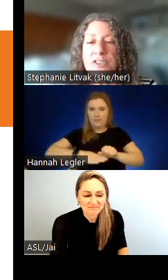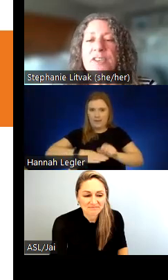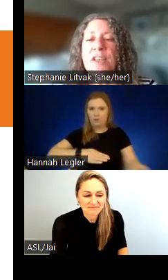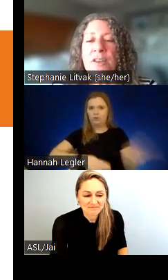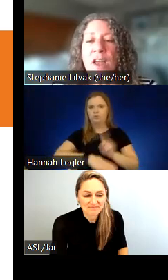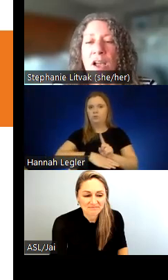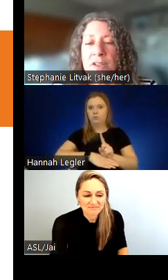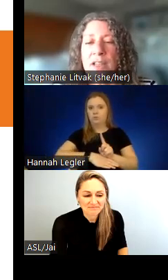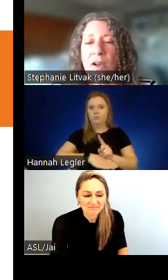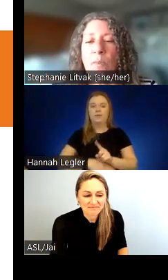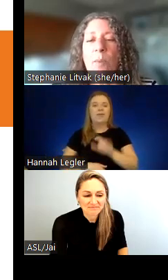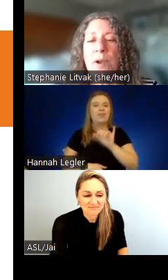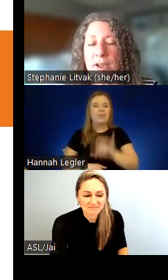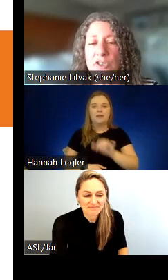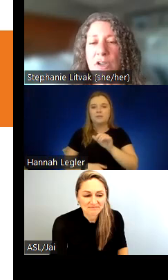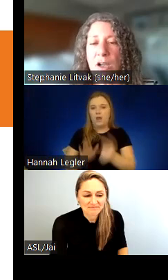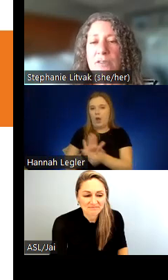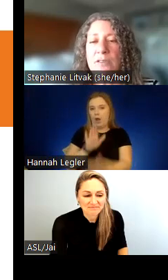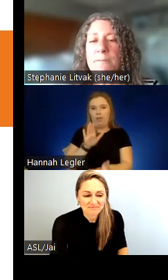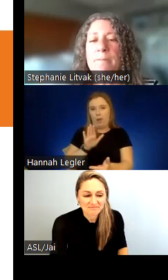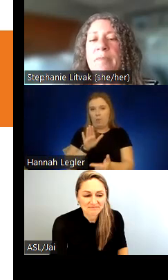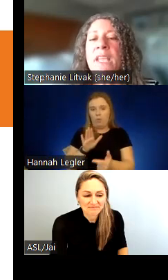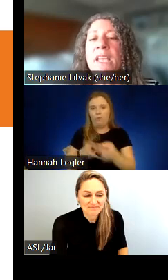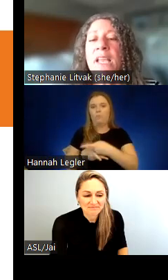is an unallowable production cost.